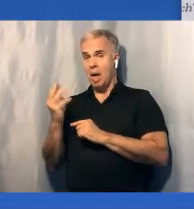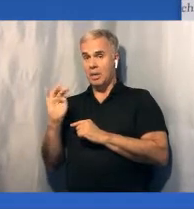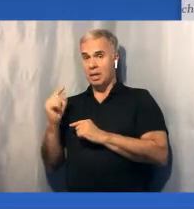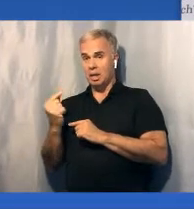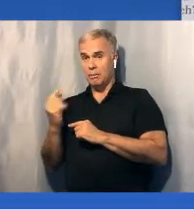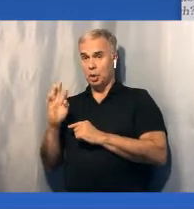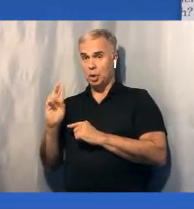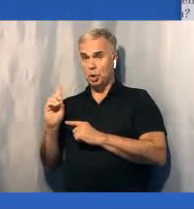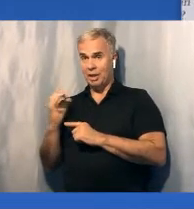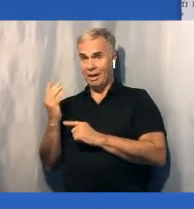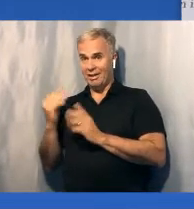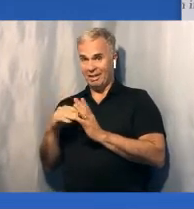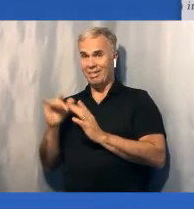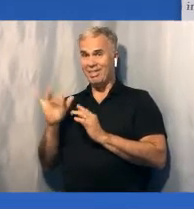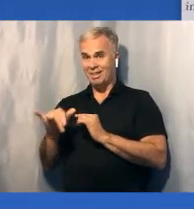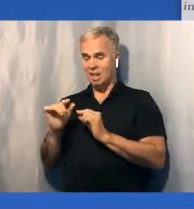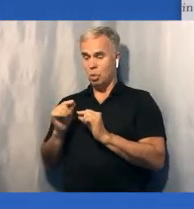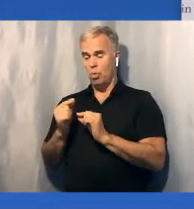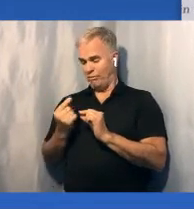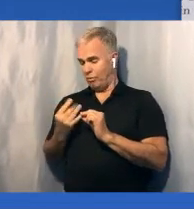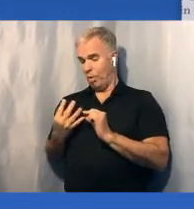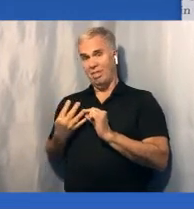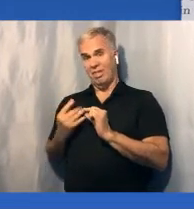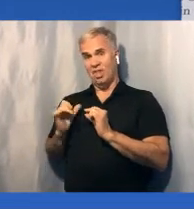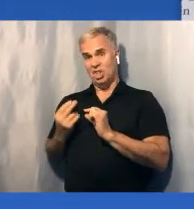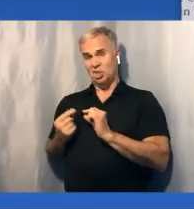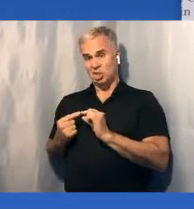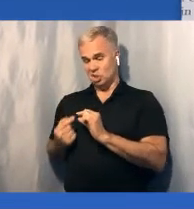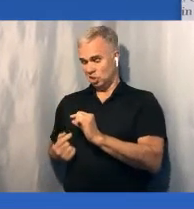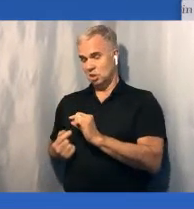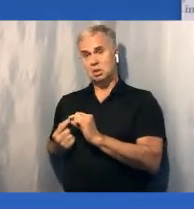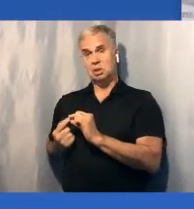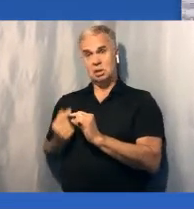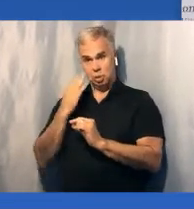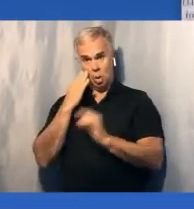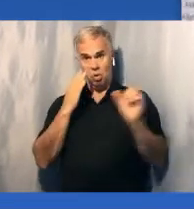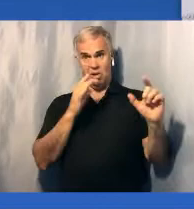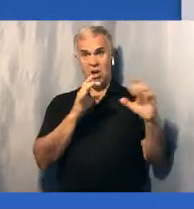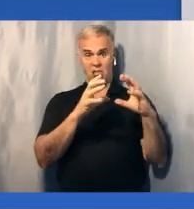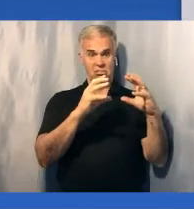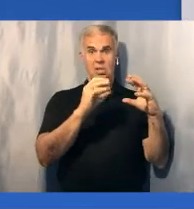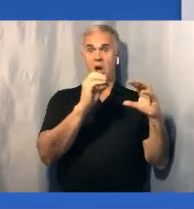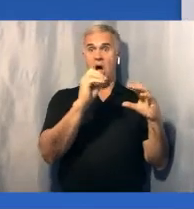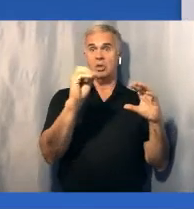by any bird. This tiny egg is just over a quarter of an inch long.